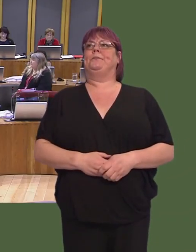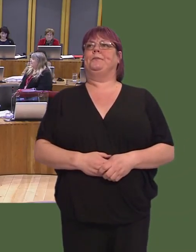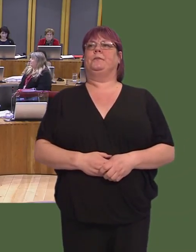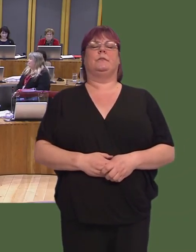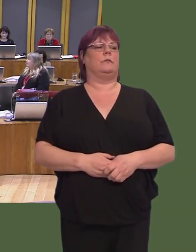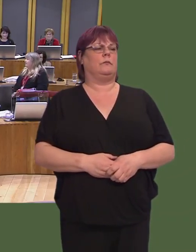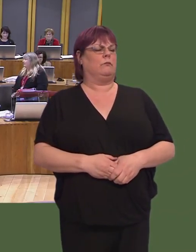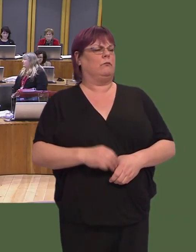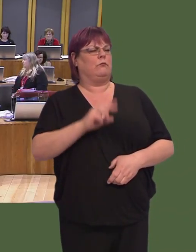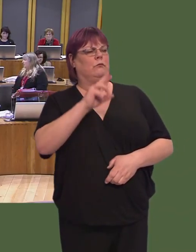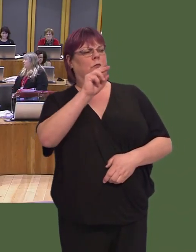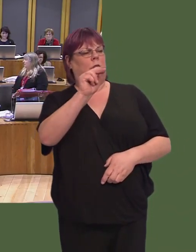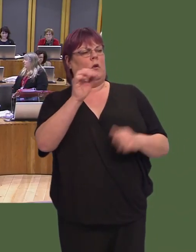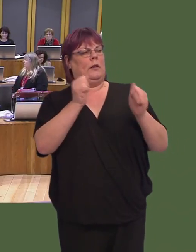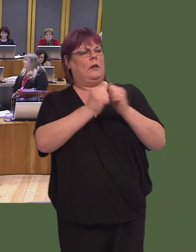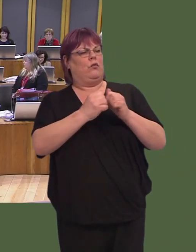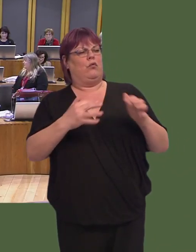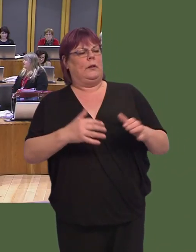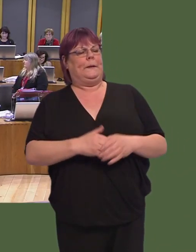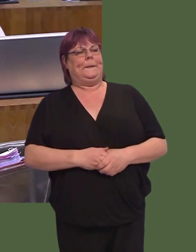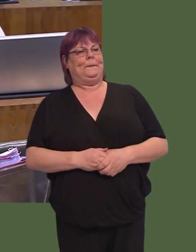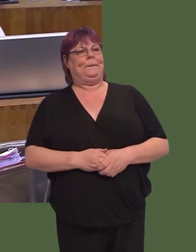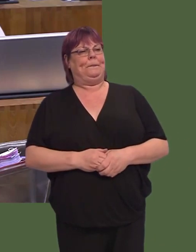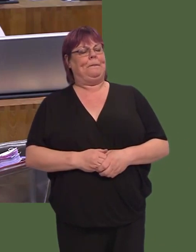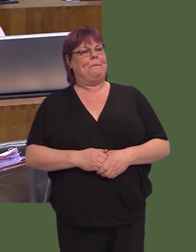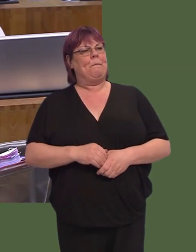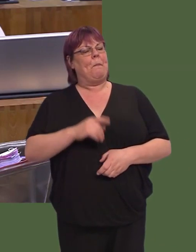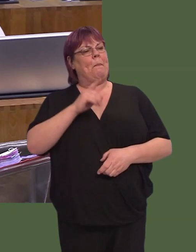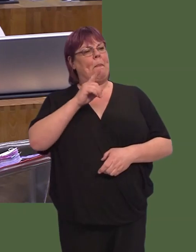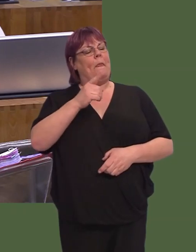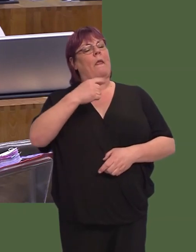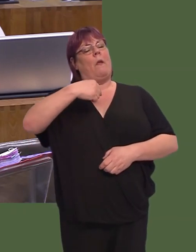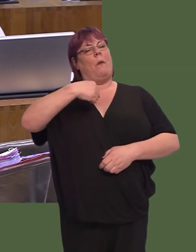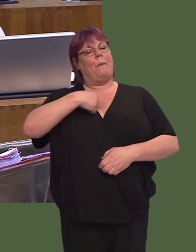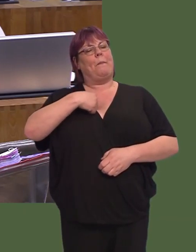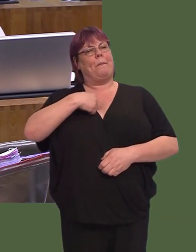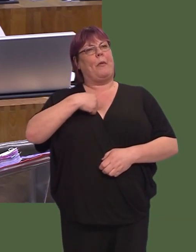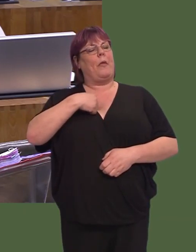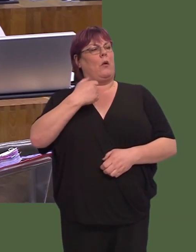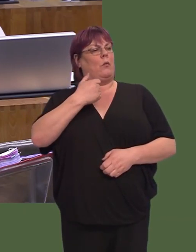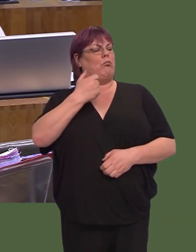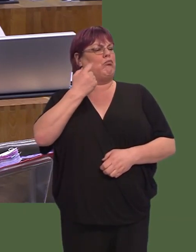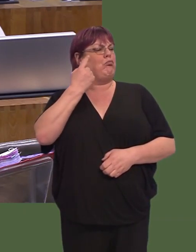I think it's a very sensible point to make that we need to be in a position to negotiate